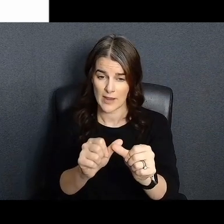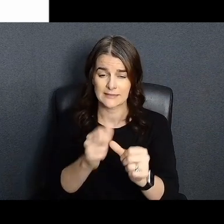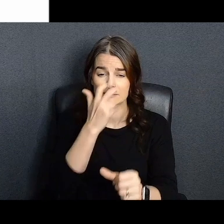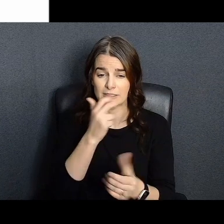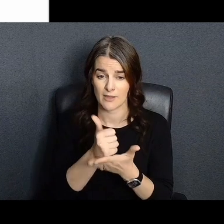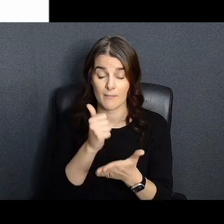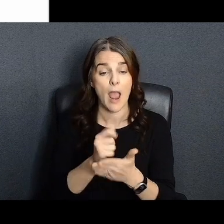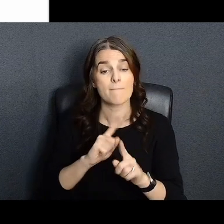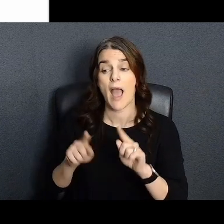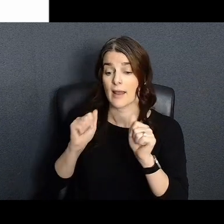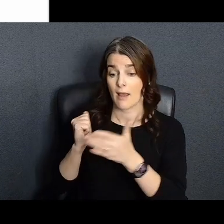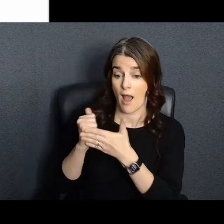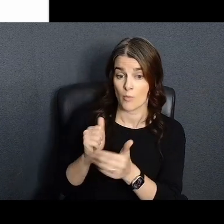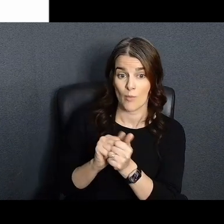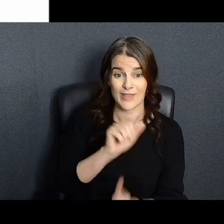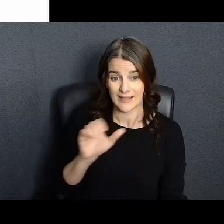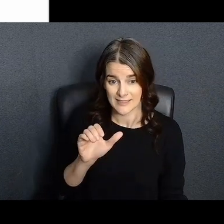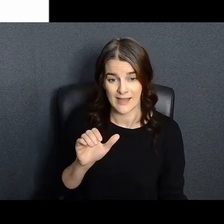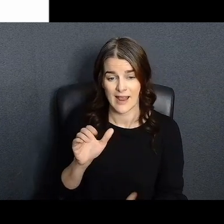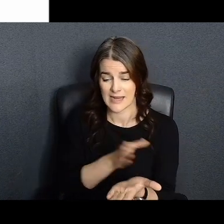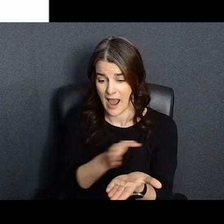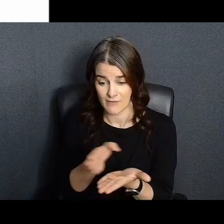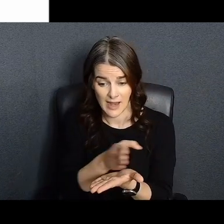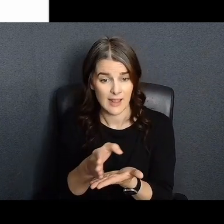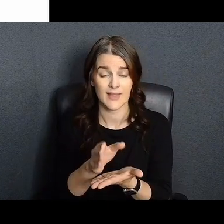and navigating that AAC funding process,